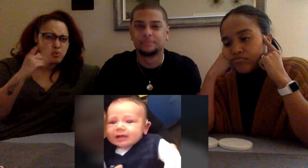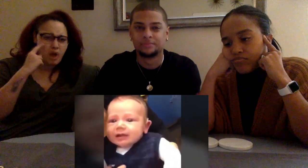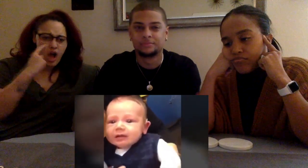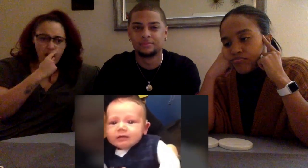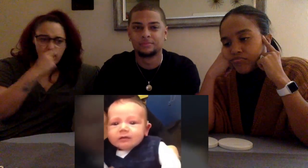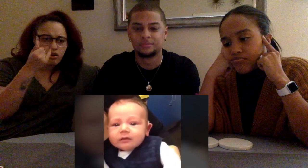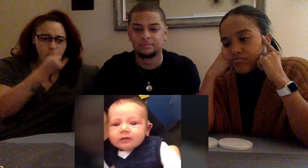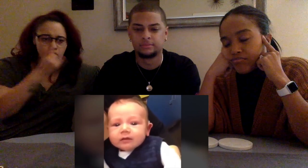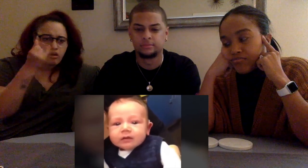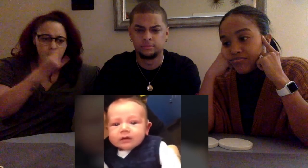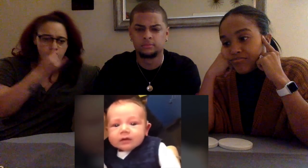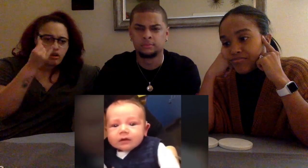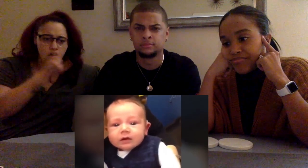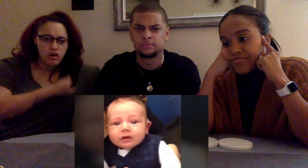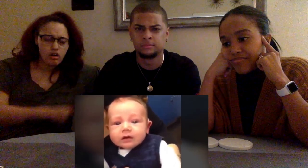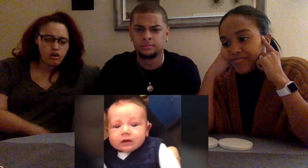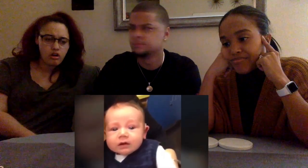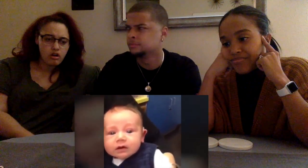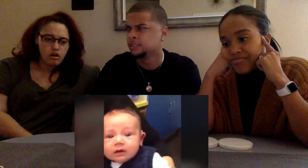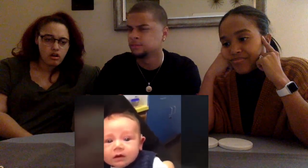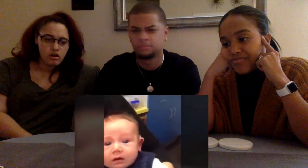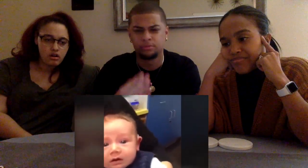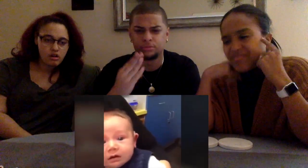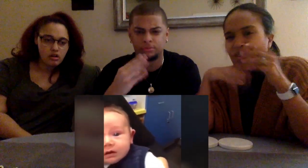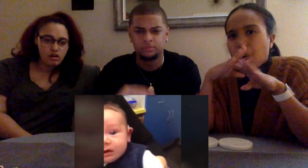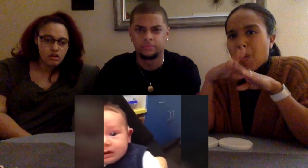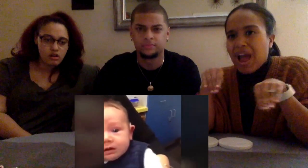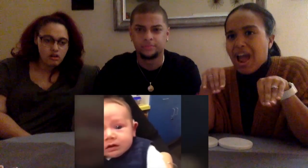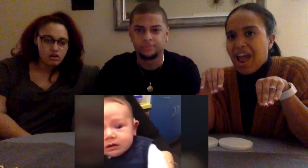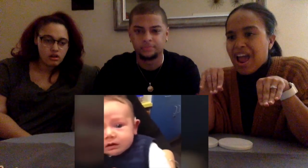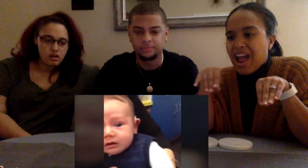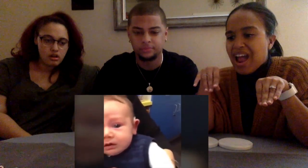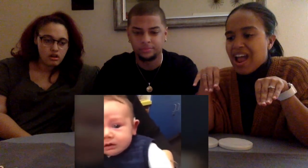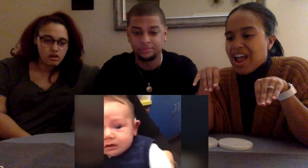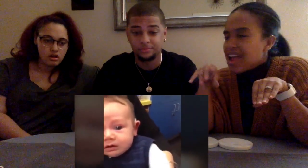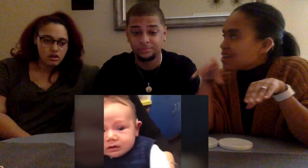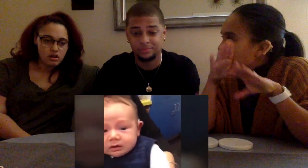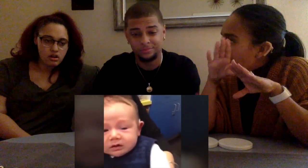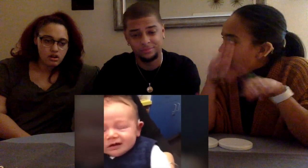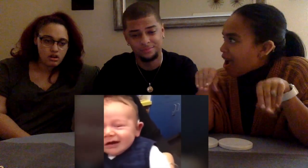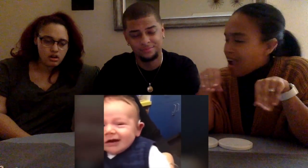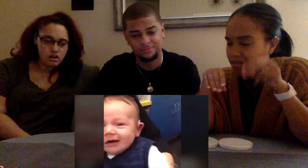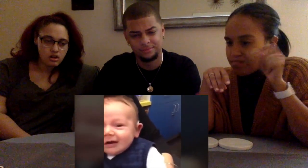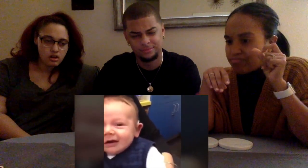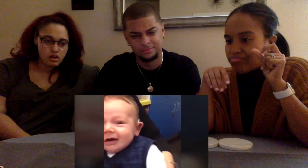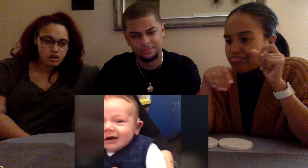Daisy: BLUE eyes! Woah! Dante: Blue! Vicky: Look, he immediately gotten quiet!